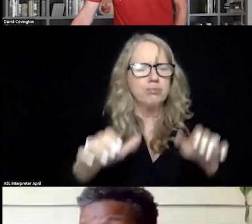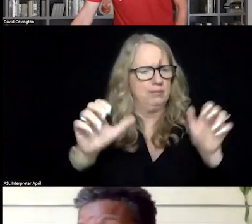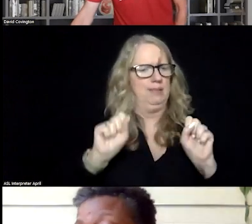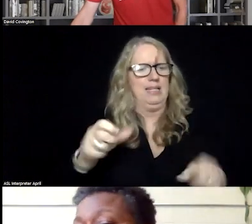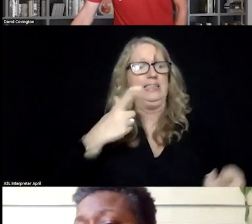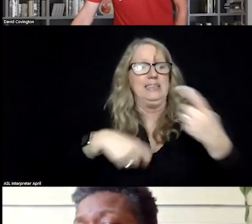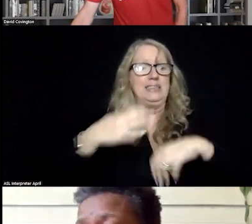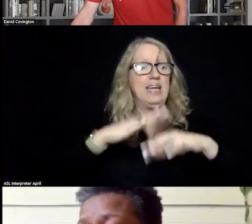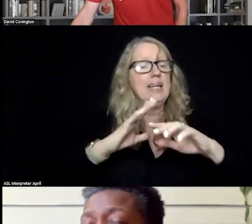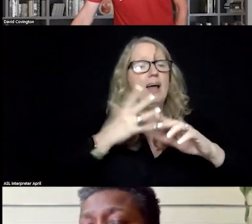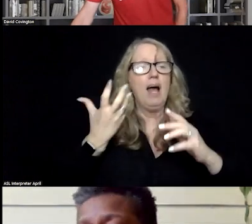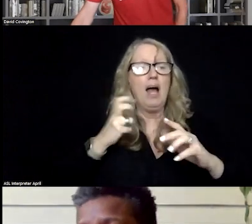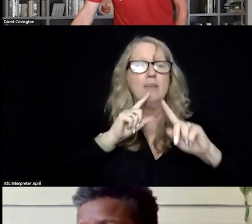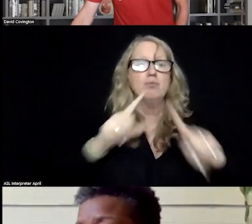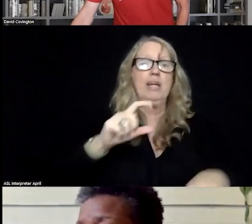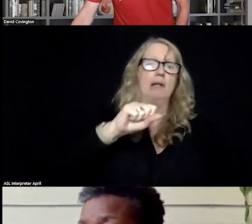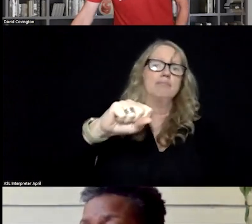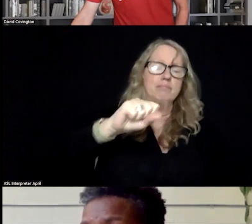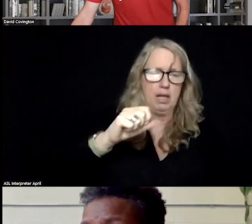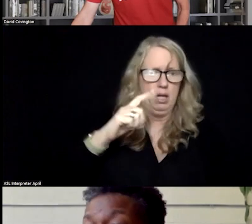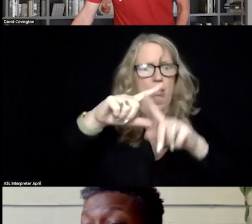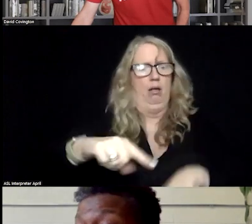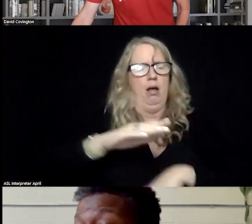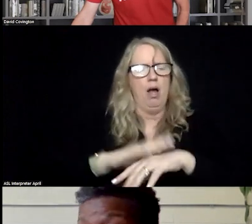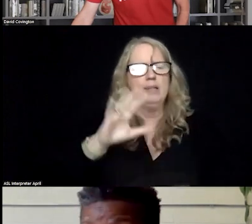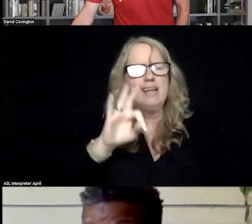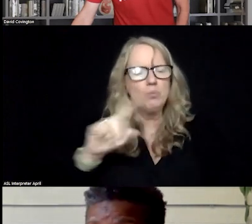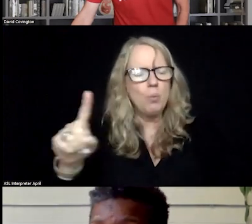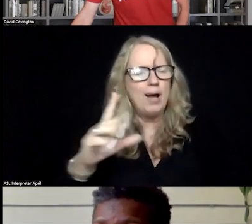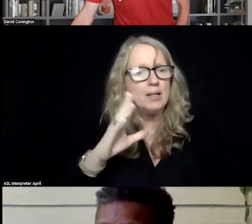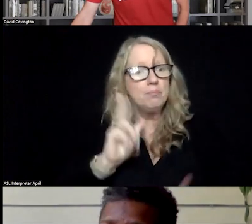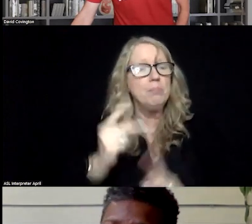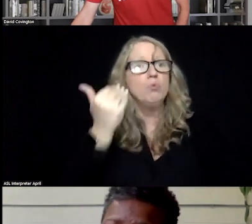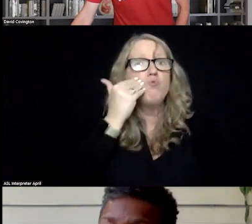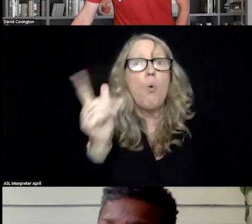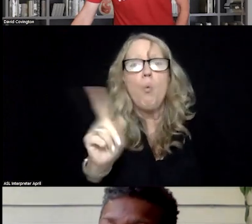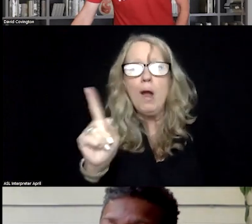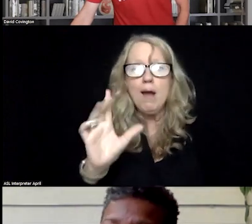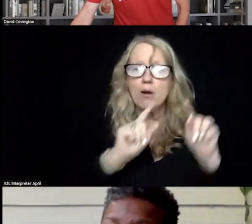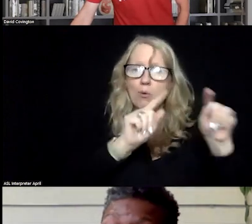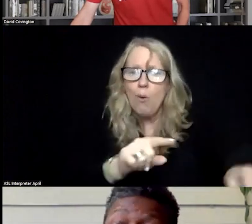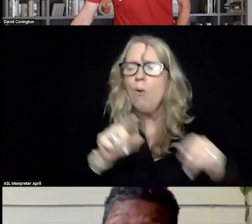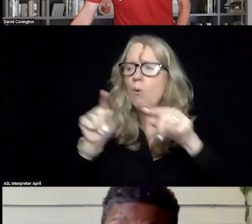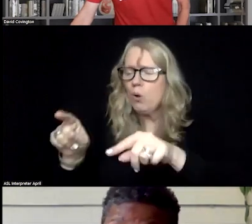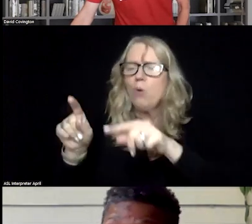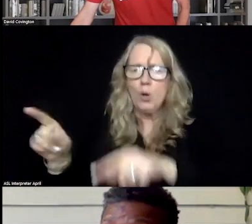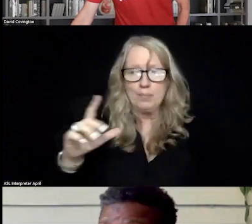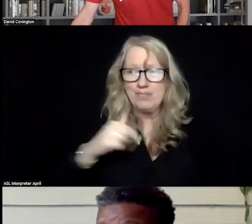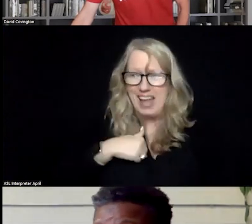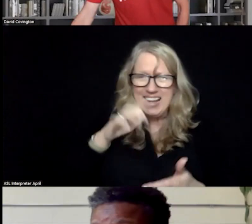AND RELY ON 911. IF FOLKS KNOW WHERE TO GO, I BELIEVE, THEY